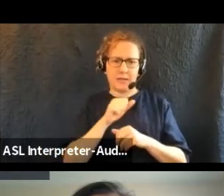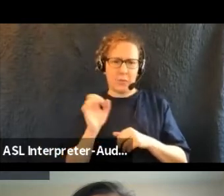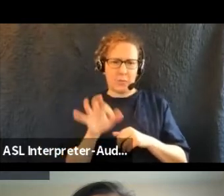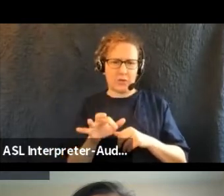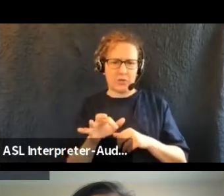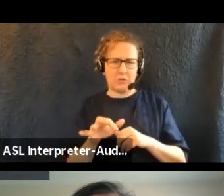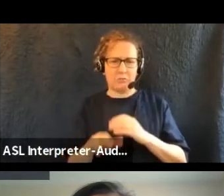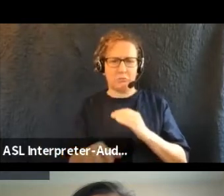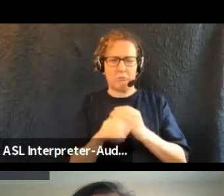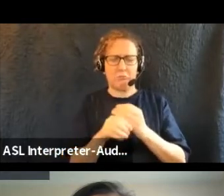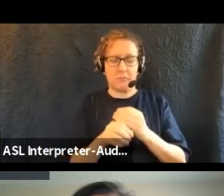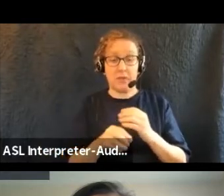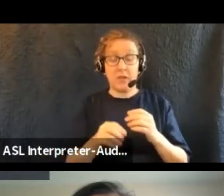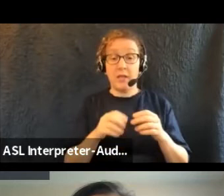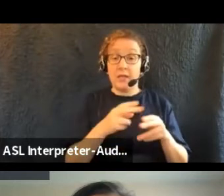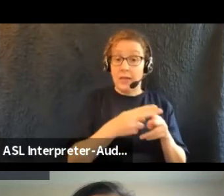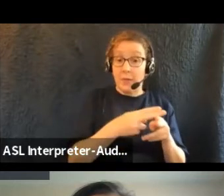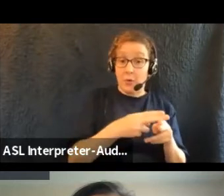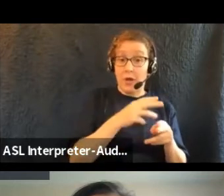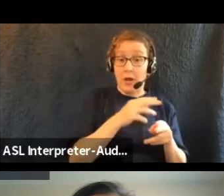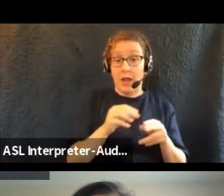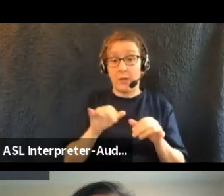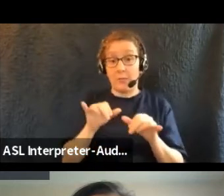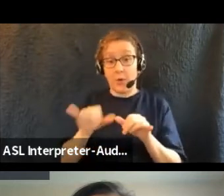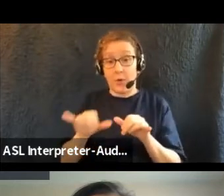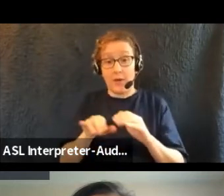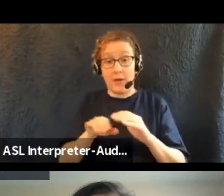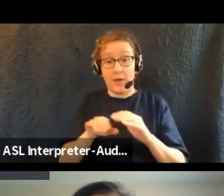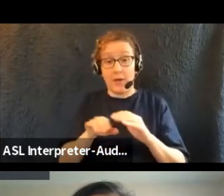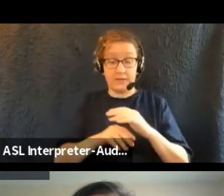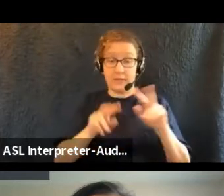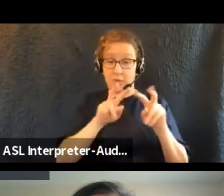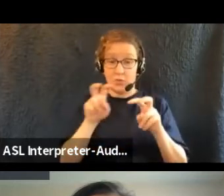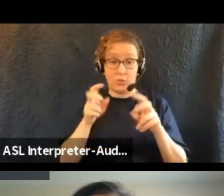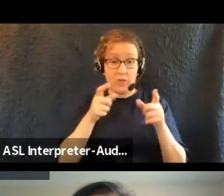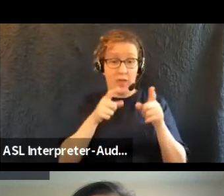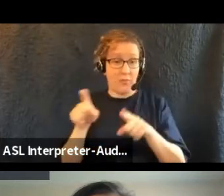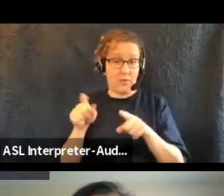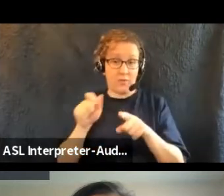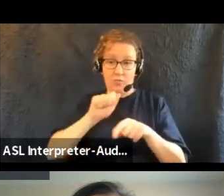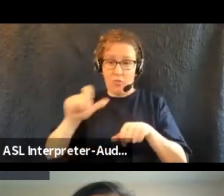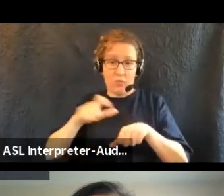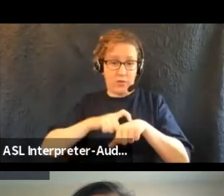So temporary and permanent access issues happen all the time with virtual meetings.